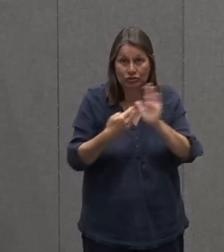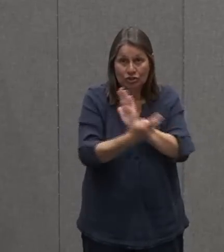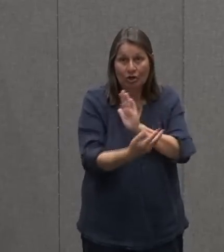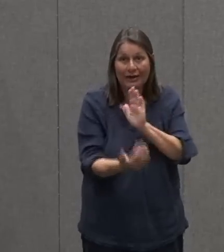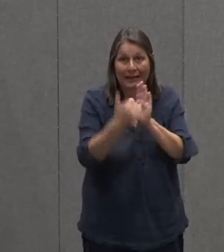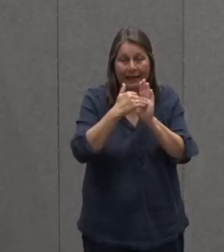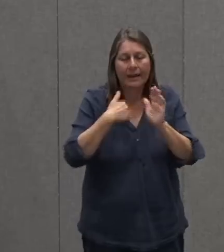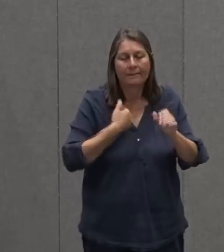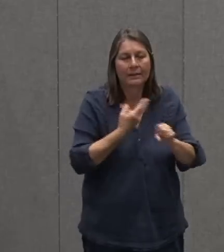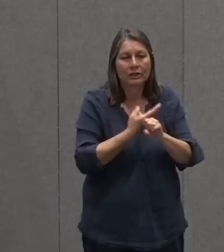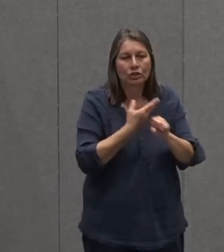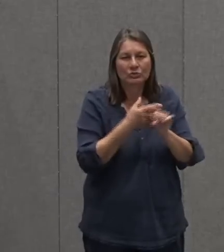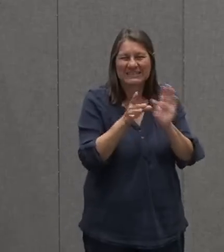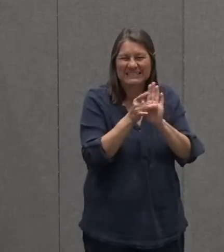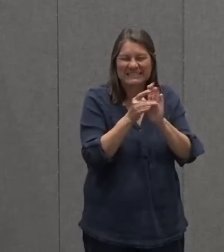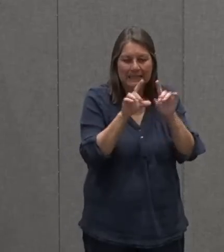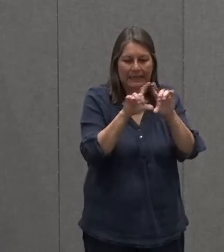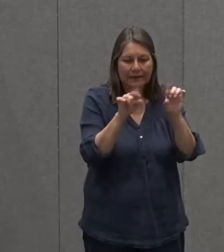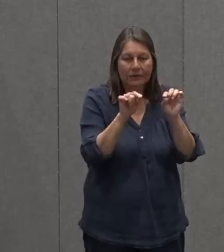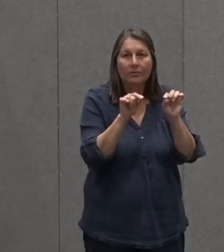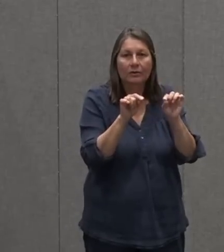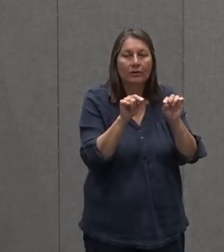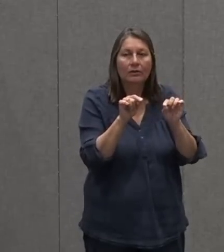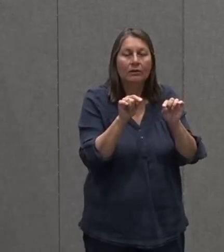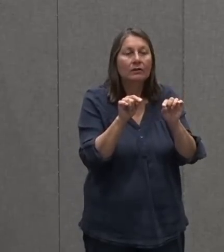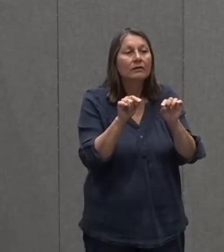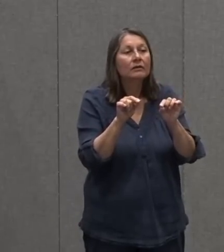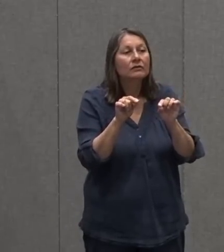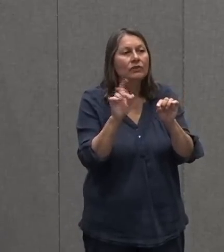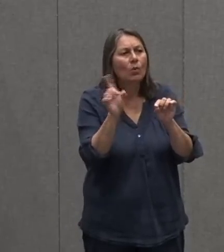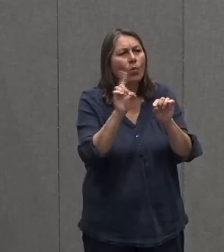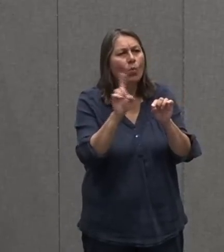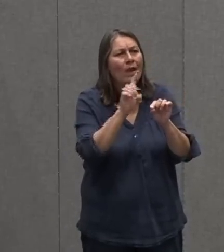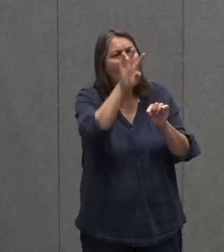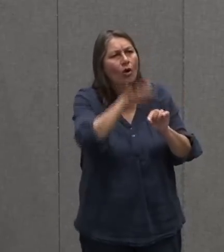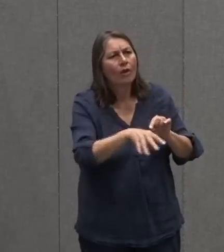So, I wanna locate these numbers where they are on my hundreds chart.